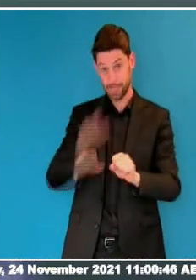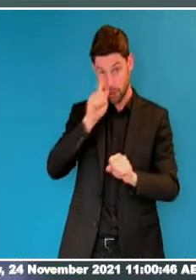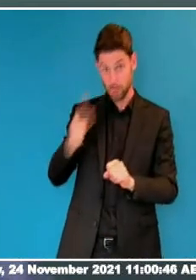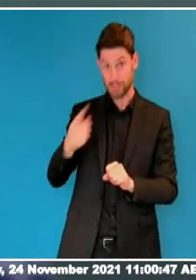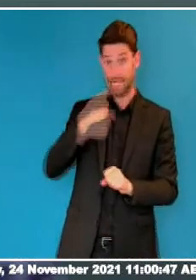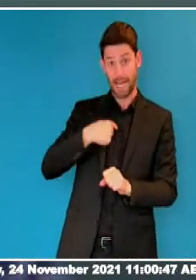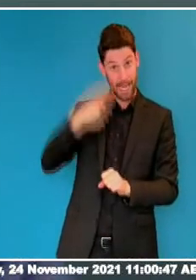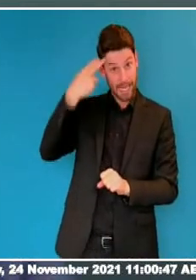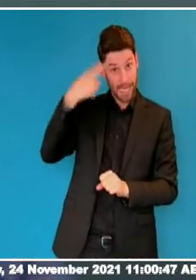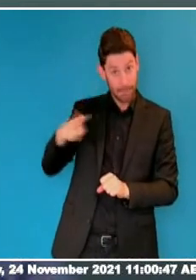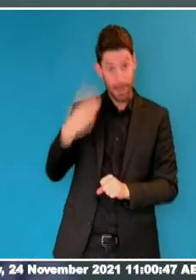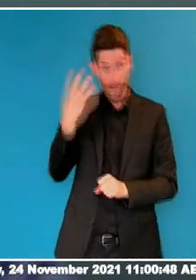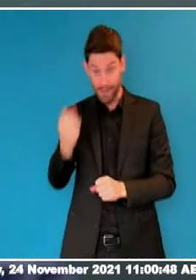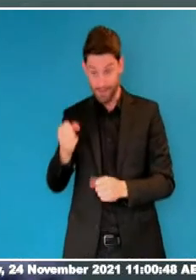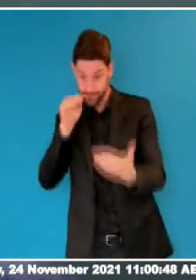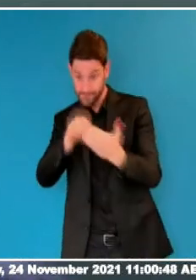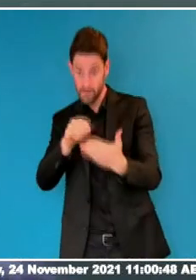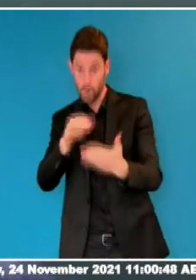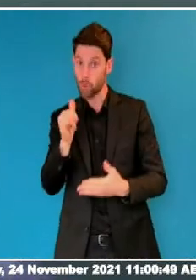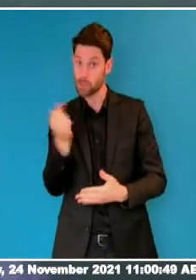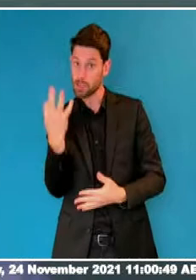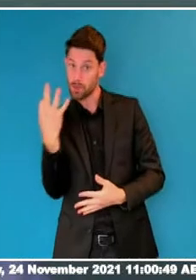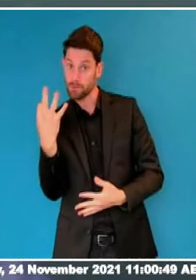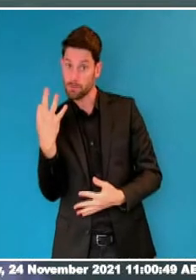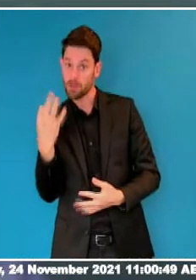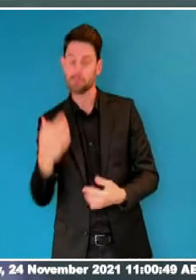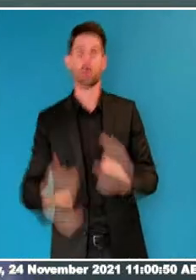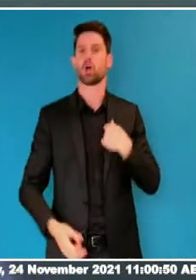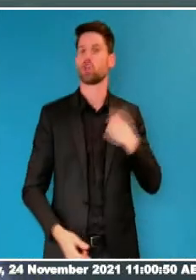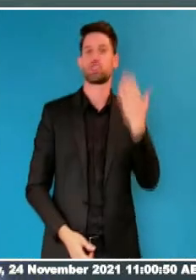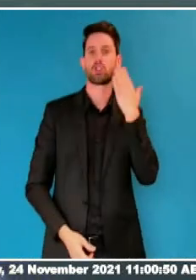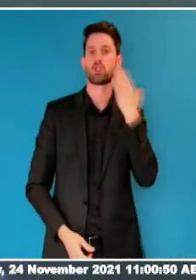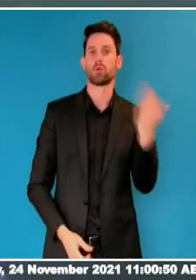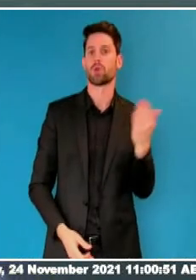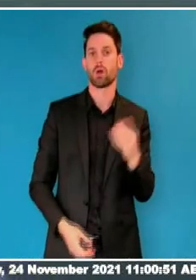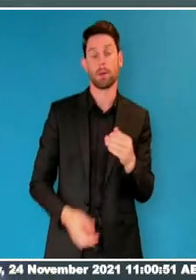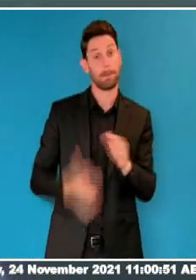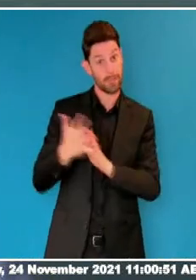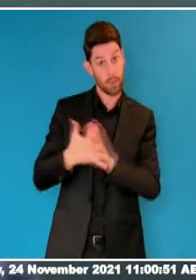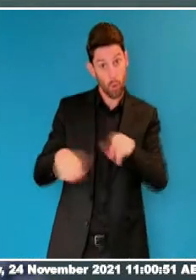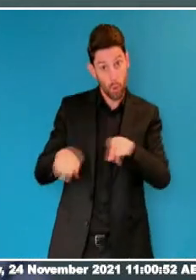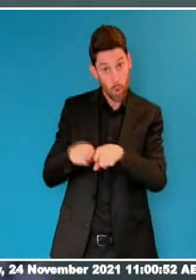I don't know. MS DOWSETT: Does it follow that you also don't know or didn't